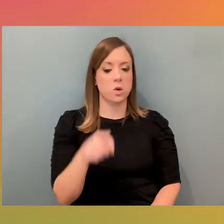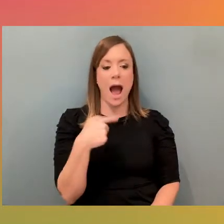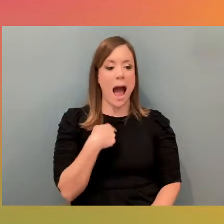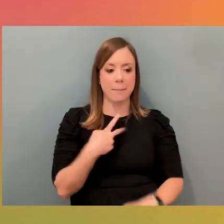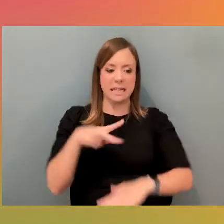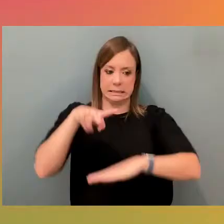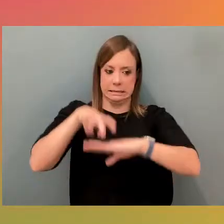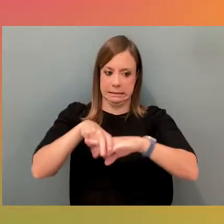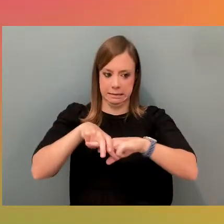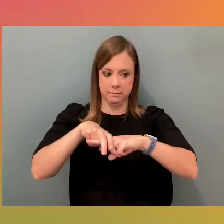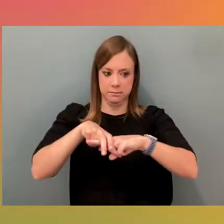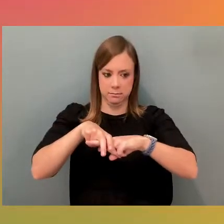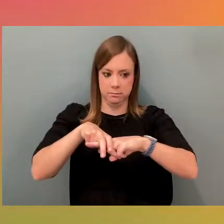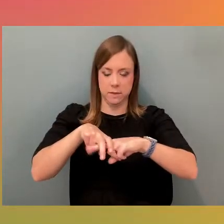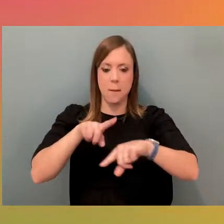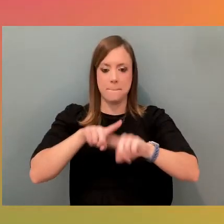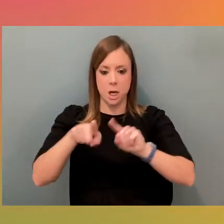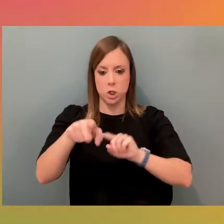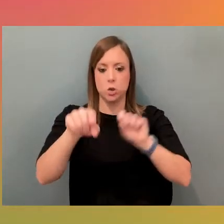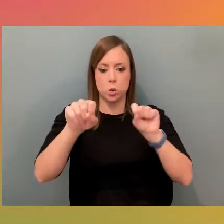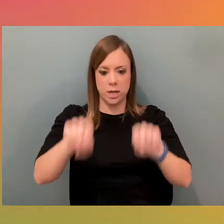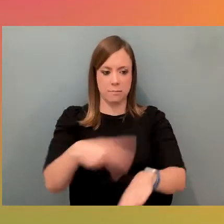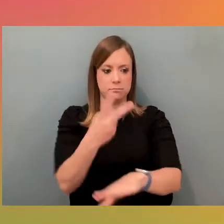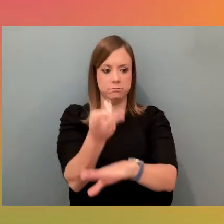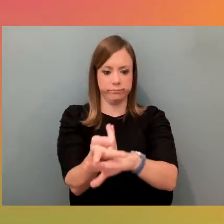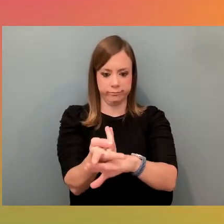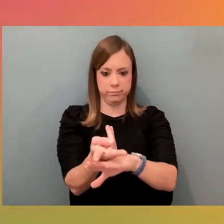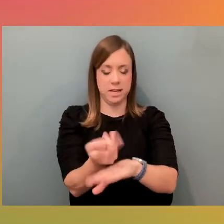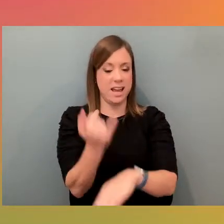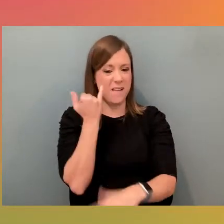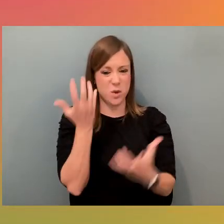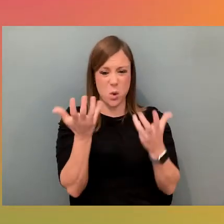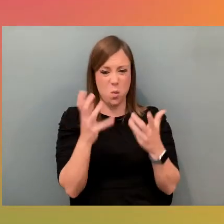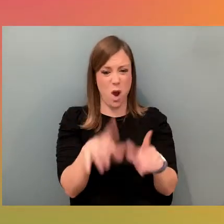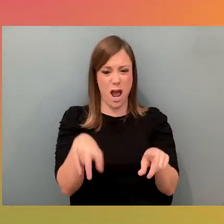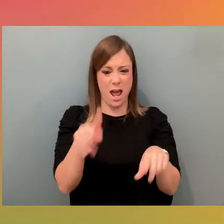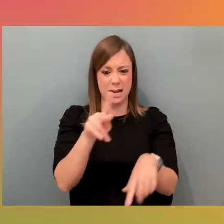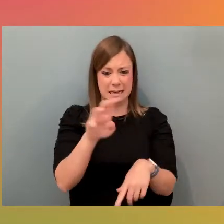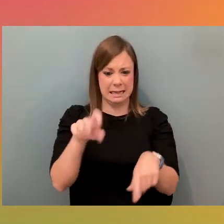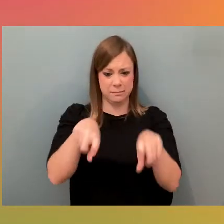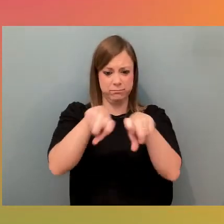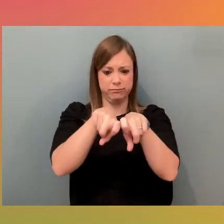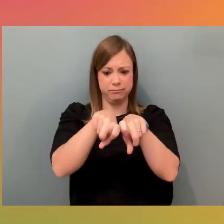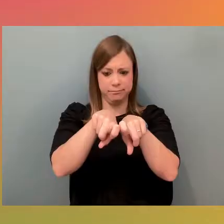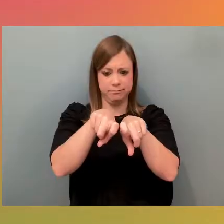ARE WELCOMED TO LAY DOWN HERE. WE ARE GOING TO TAKE A MOMENT IF YOU ARE NOT COMFORTABLE WITH THE KNEES TOGETHER, YOU CAN